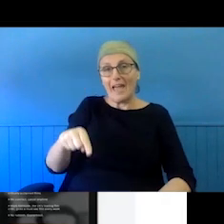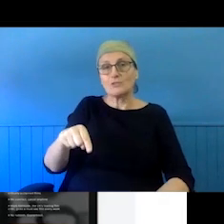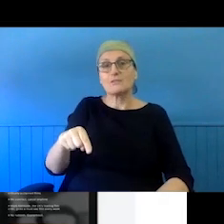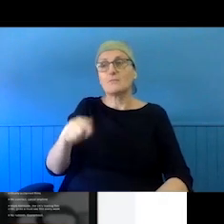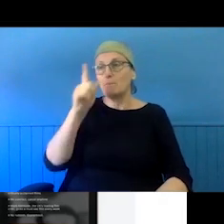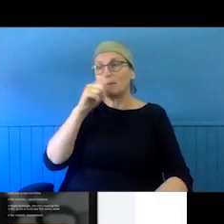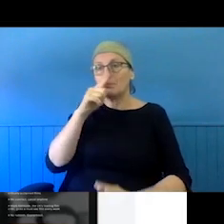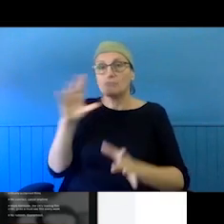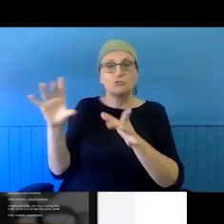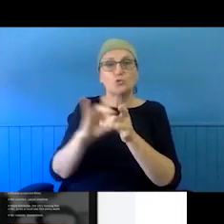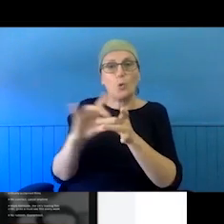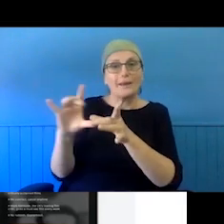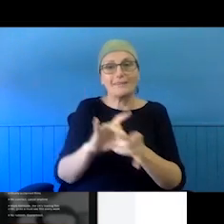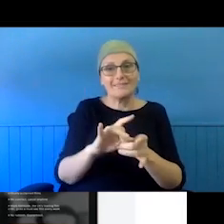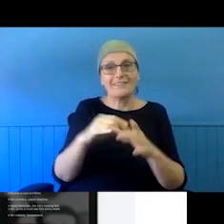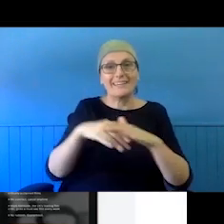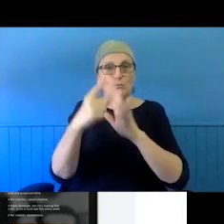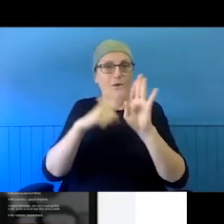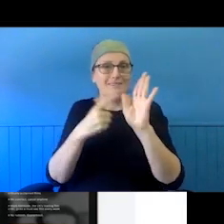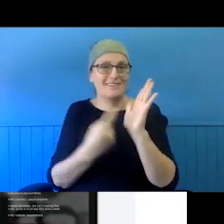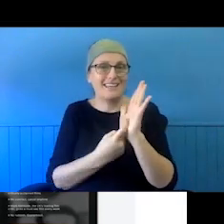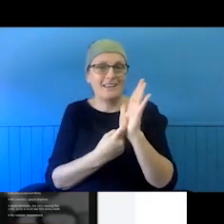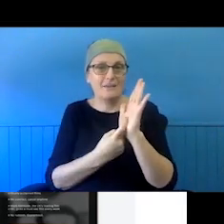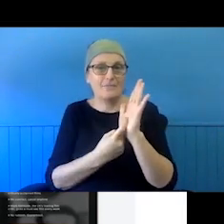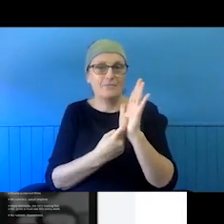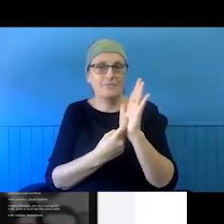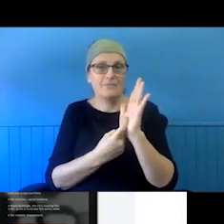demystify the YouTube star. One is ads. It's worth saying not all ads